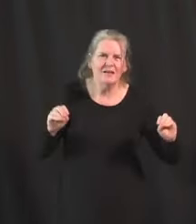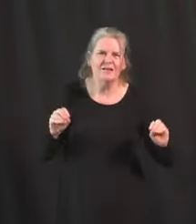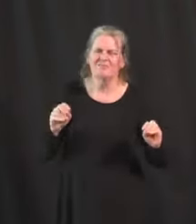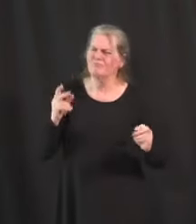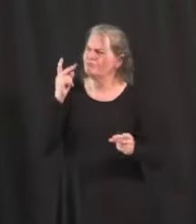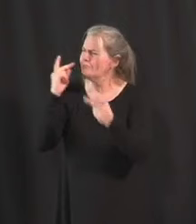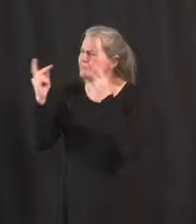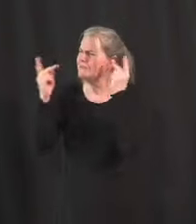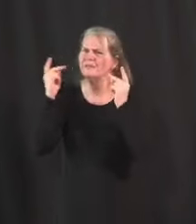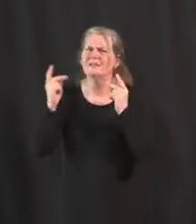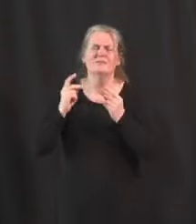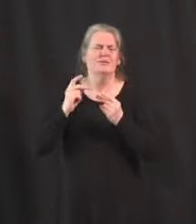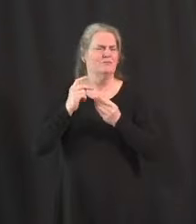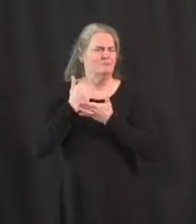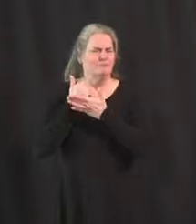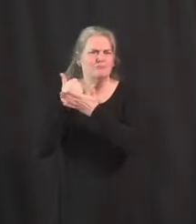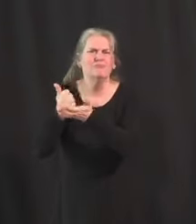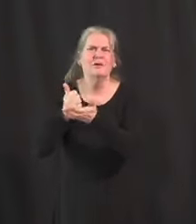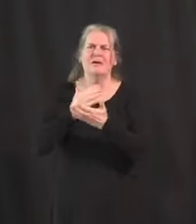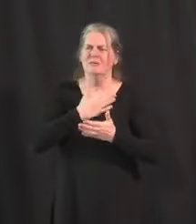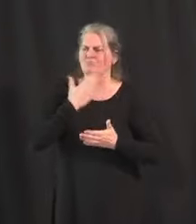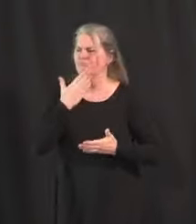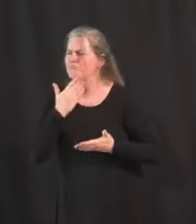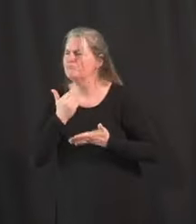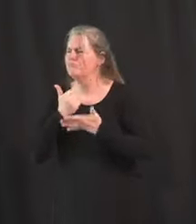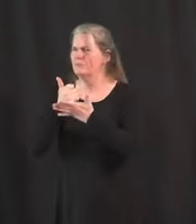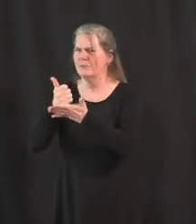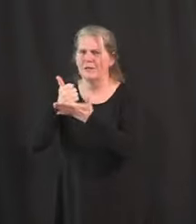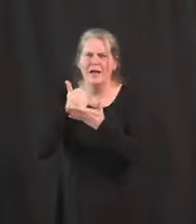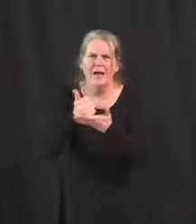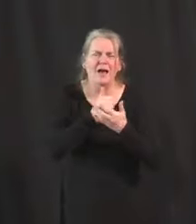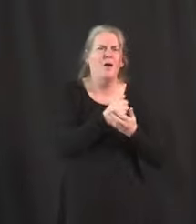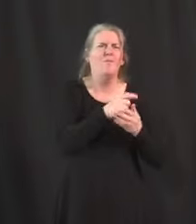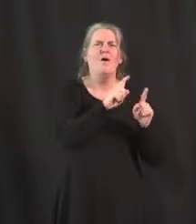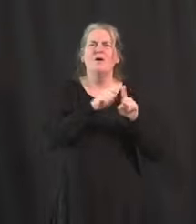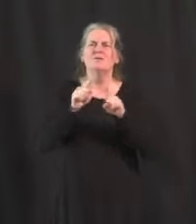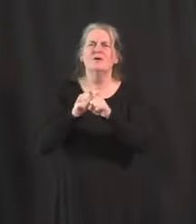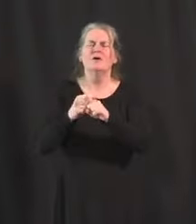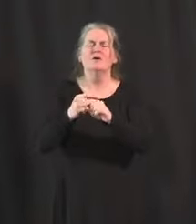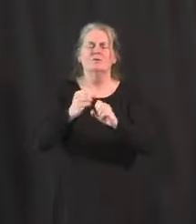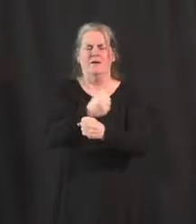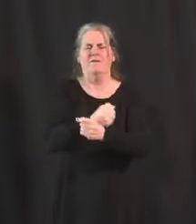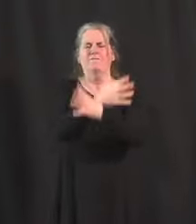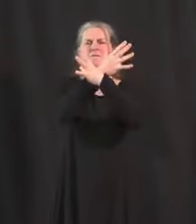I HEAR MASS CHOIRS AND SING ALONGS, FREE VIRTUAL FITNESS AND